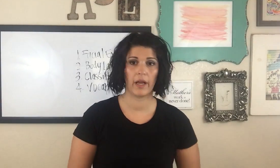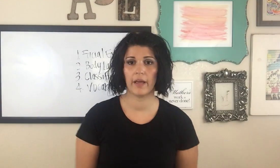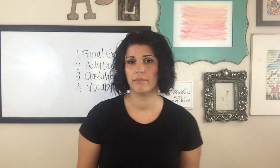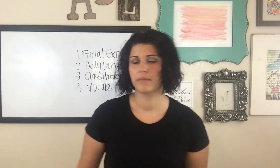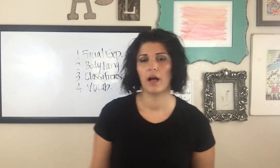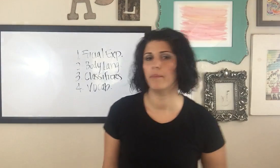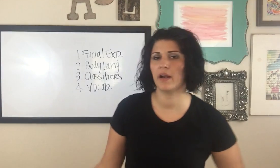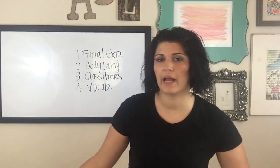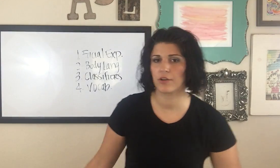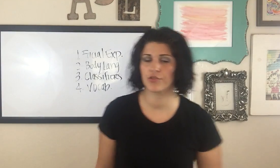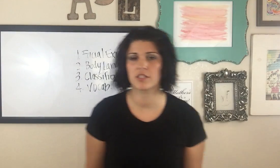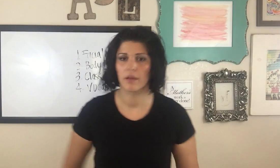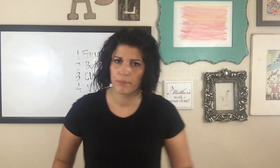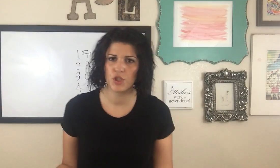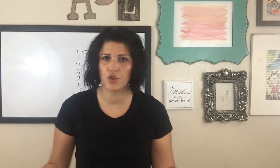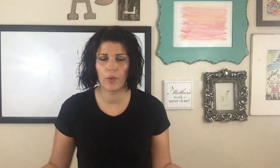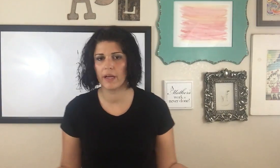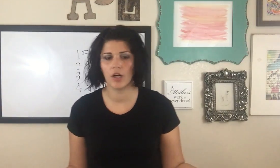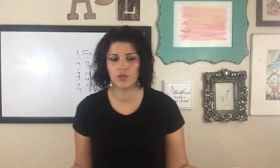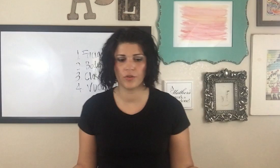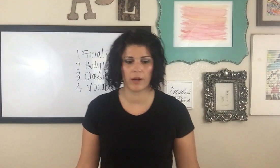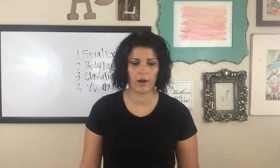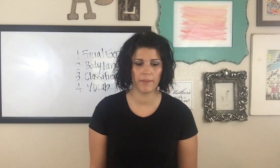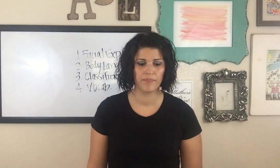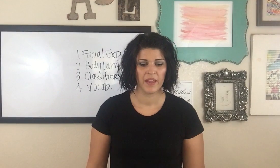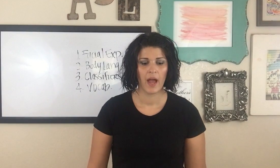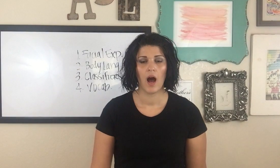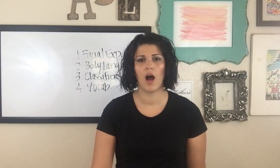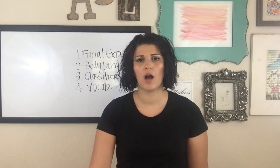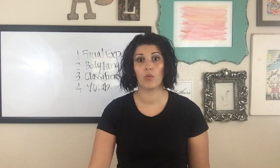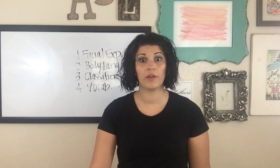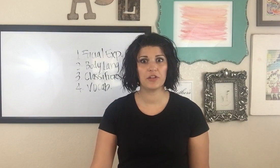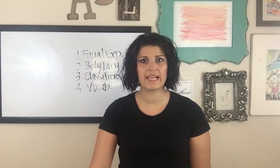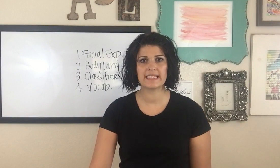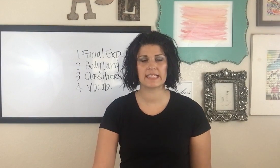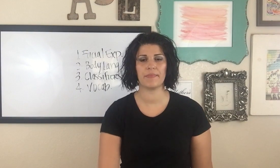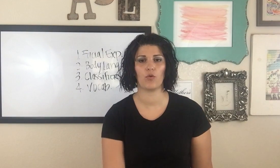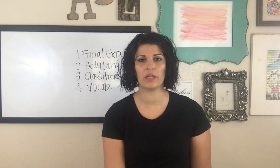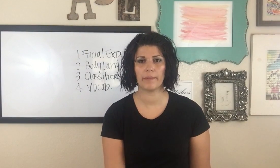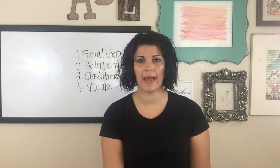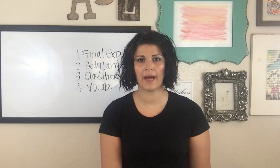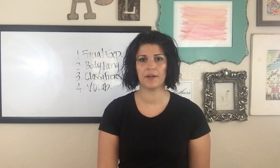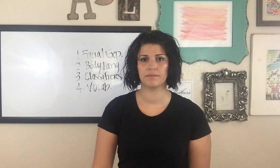Okay. I'm not an actress, but we can all do that, right? Uh, what did he tastes tasted something really bad.